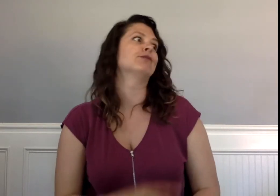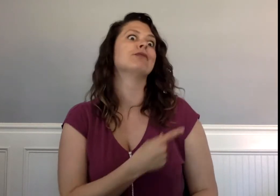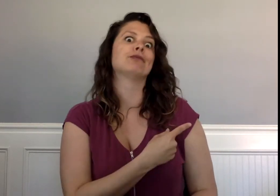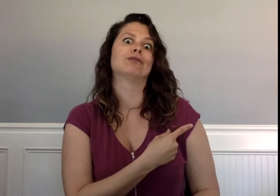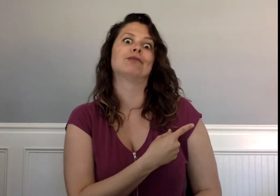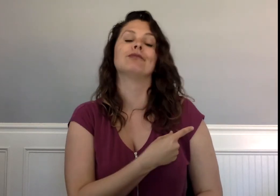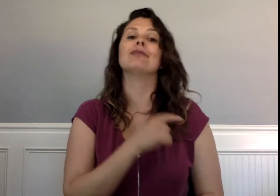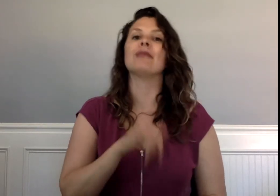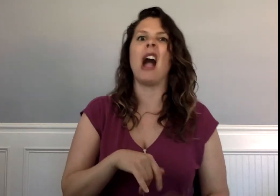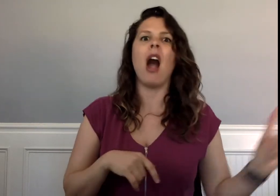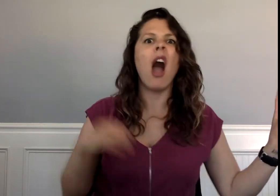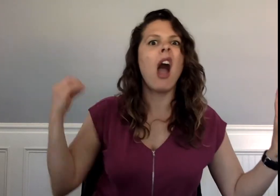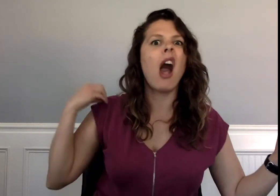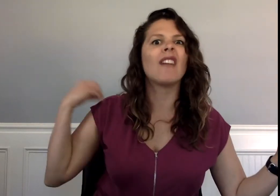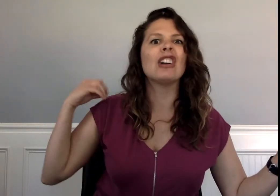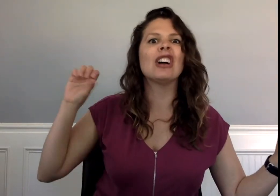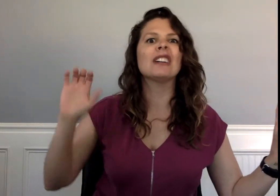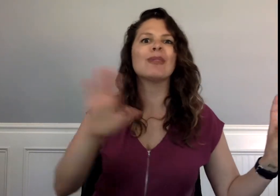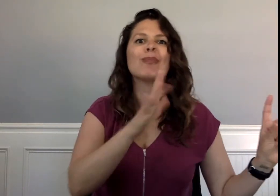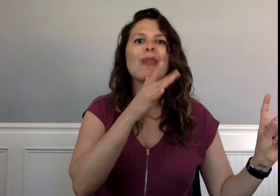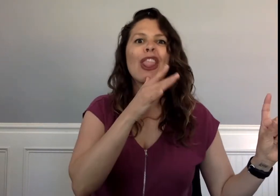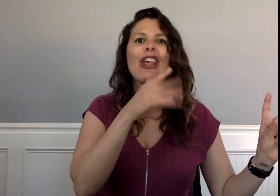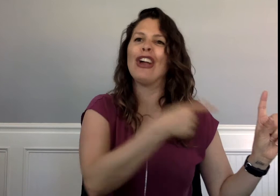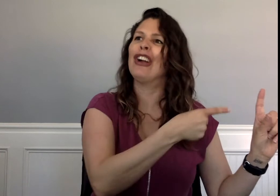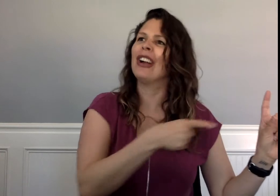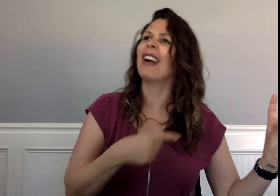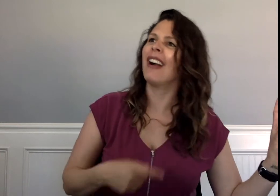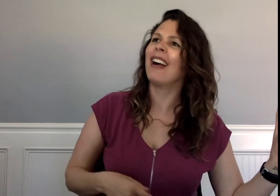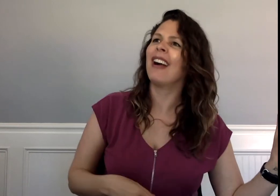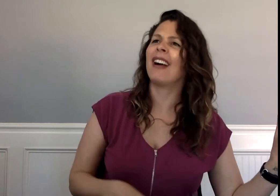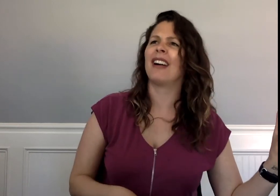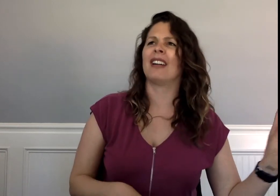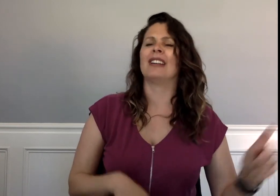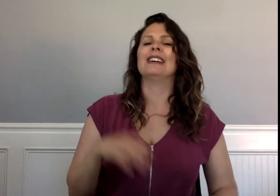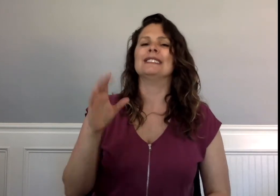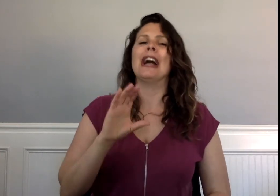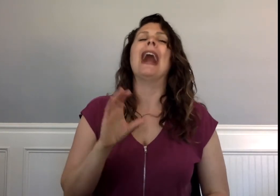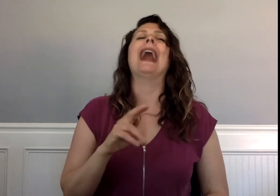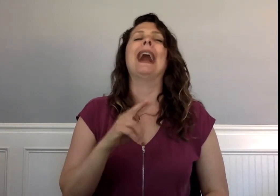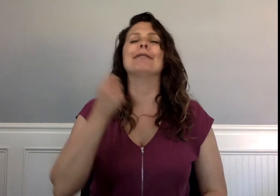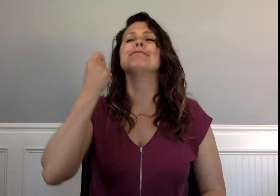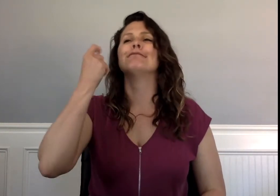She looked pointedly at Oliver’s mother. Charlie nodded.